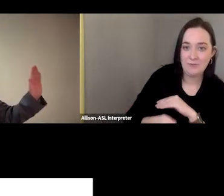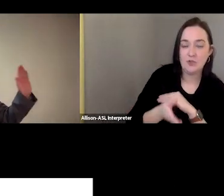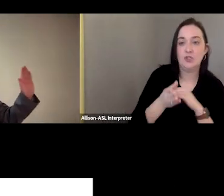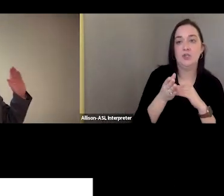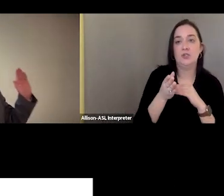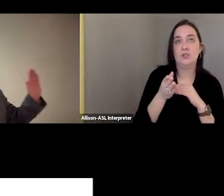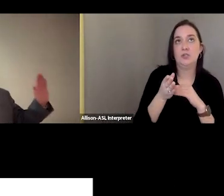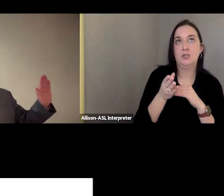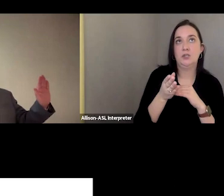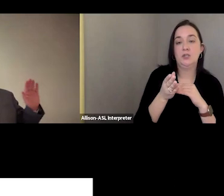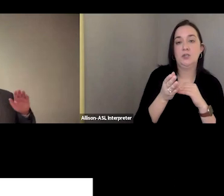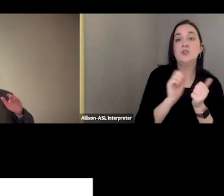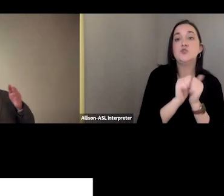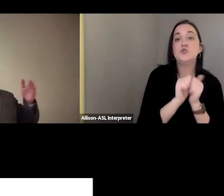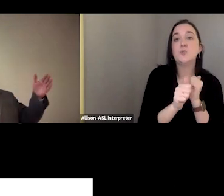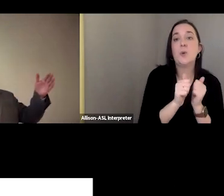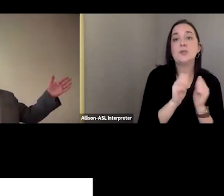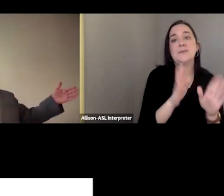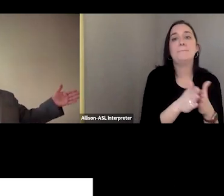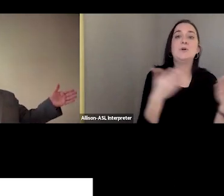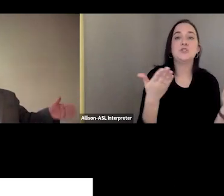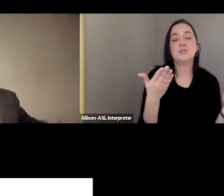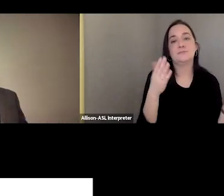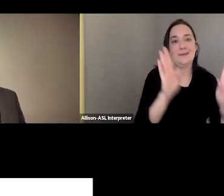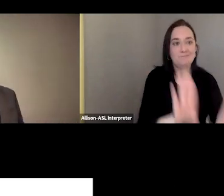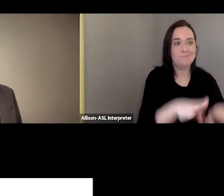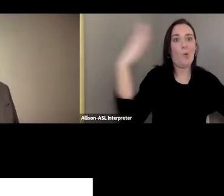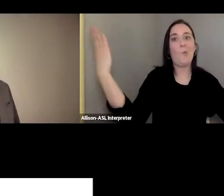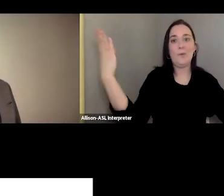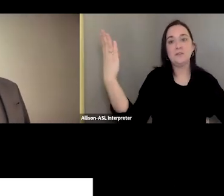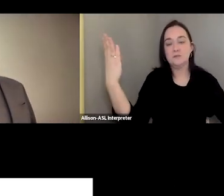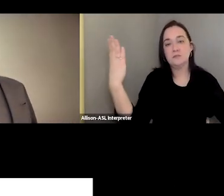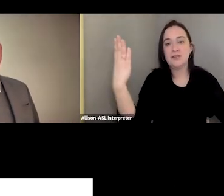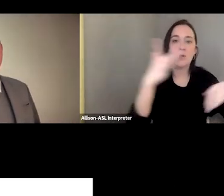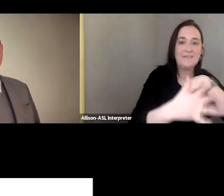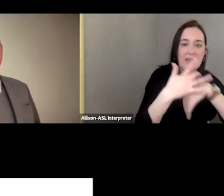Sportsbooks opened up. So once the country changed, this is a timeline across time.